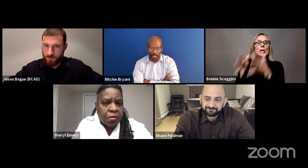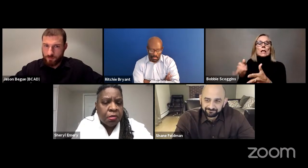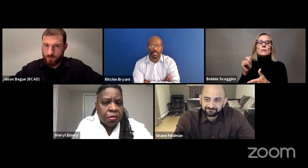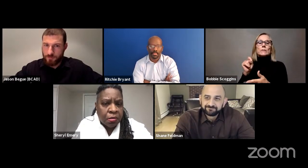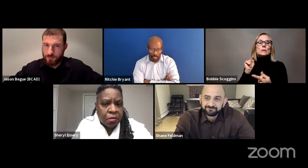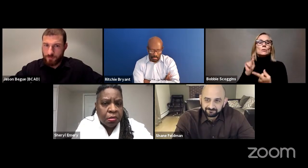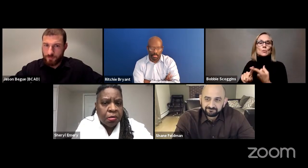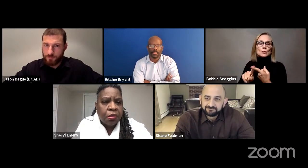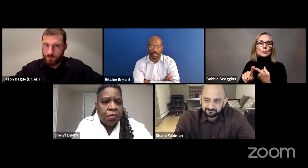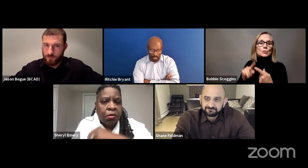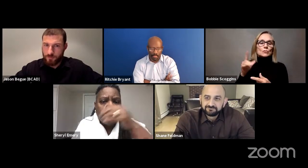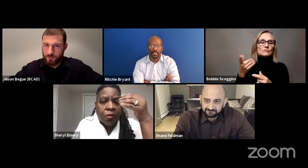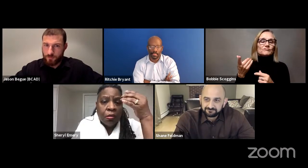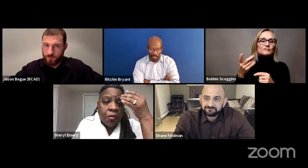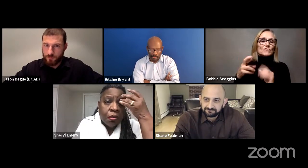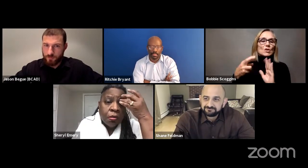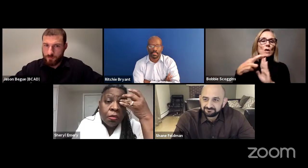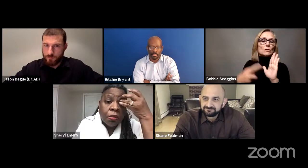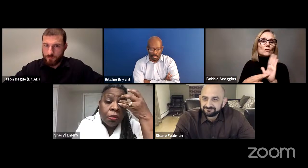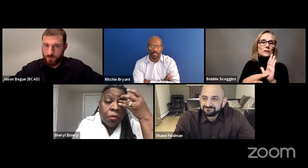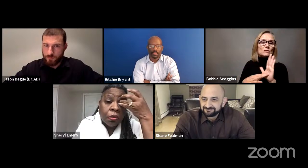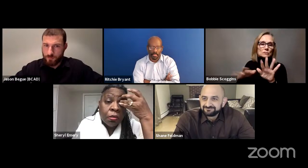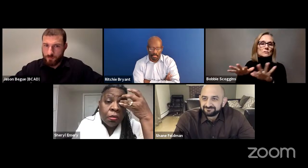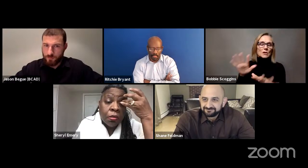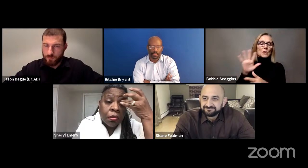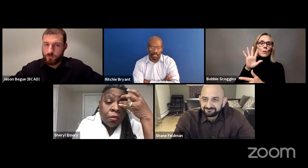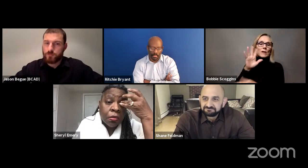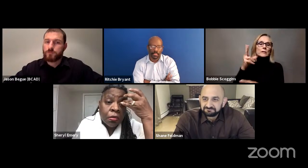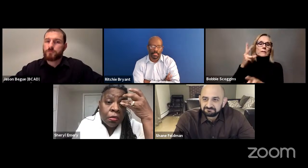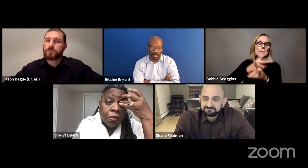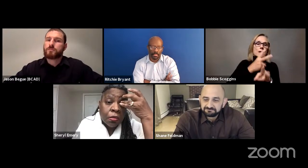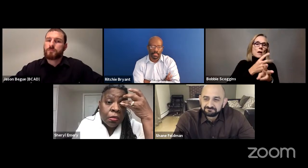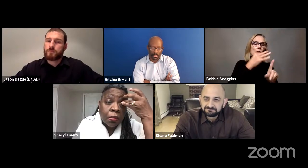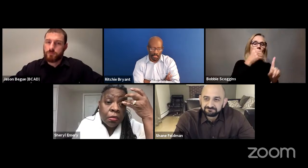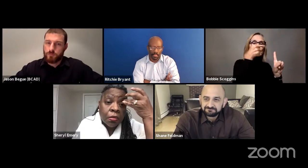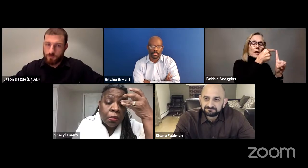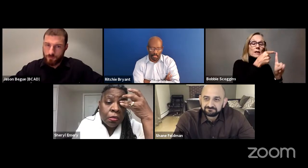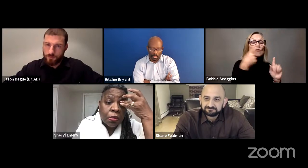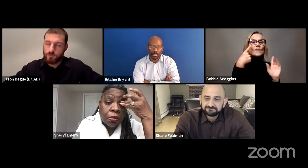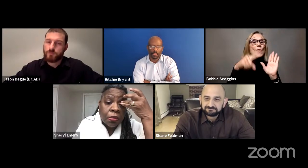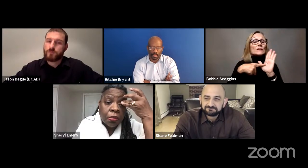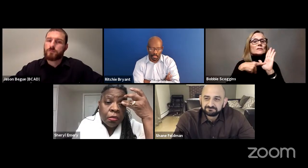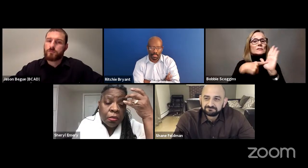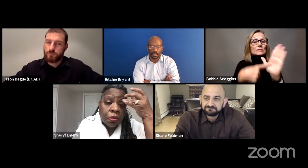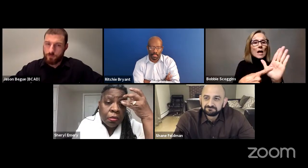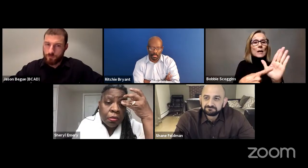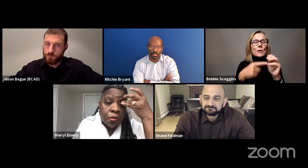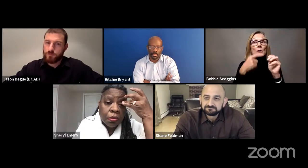be too specific. I caution you, leave it to the regulators. They will take care of the